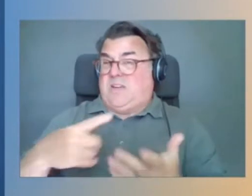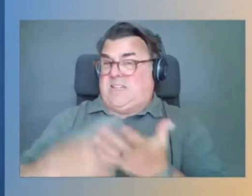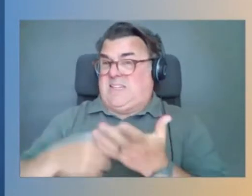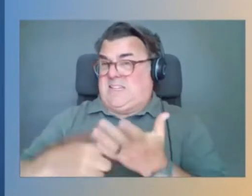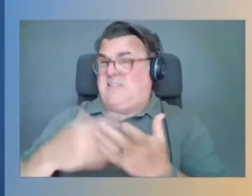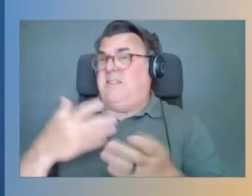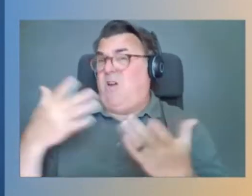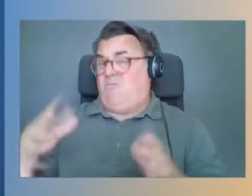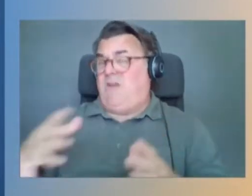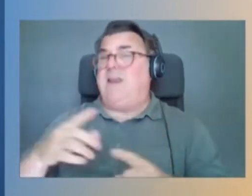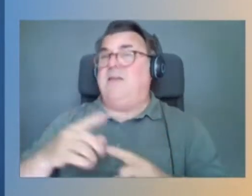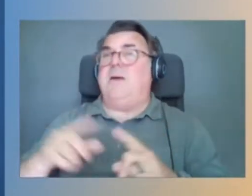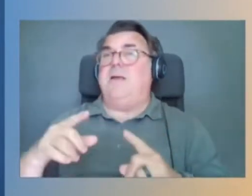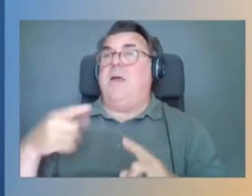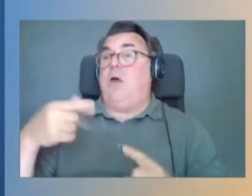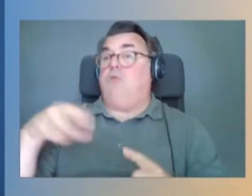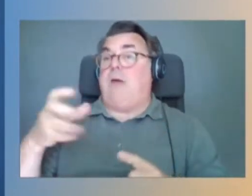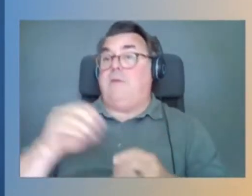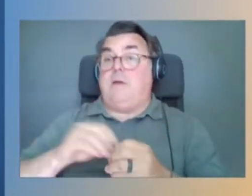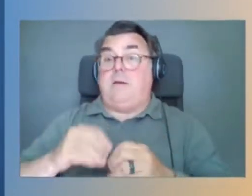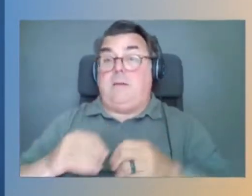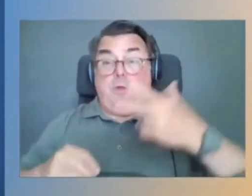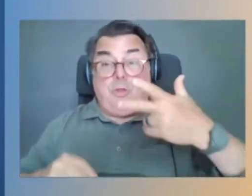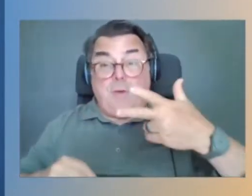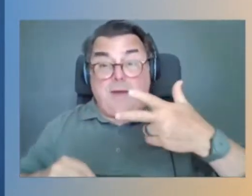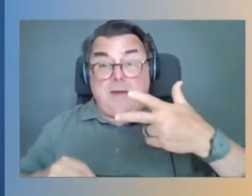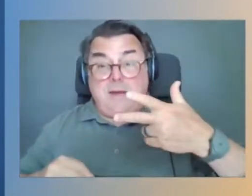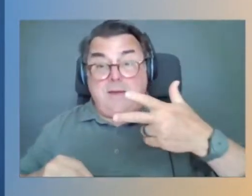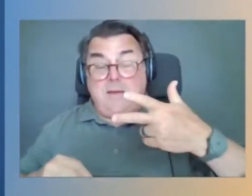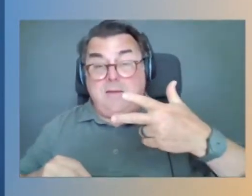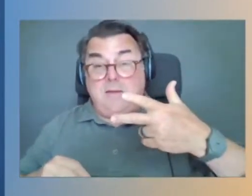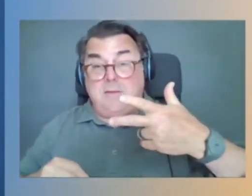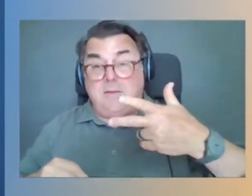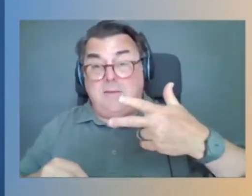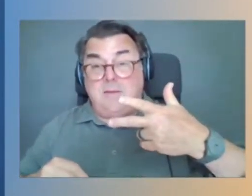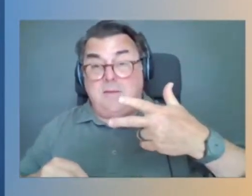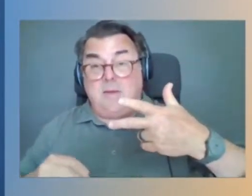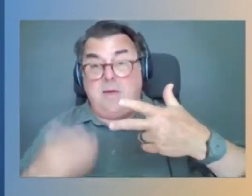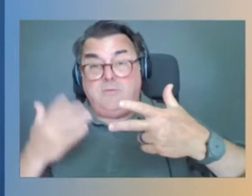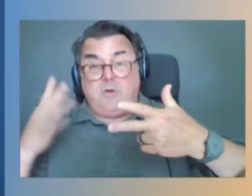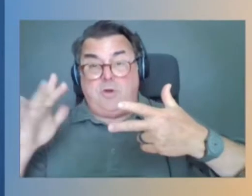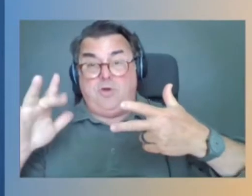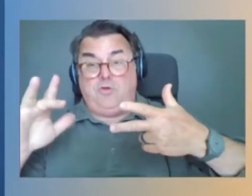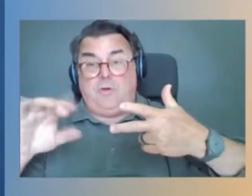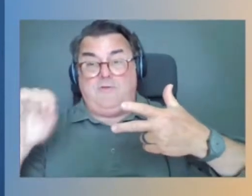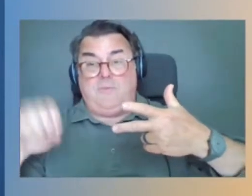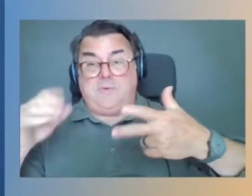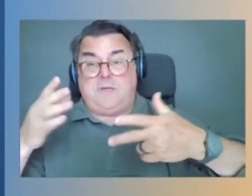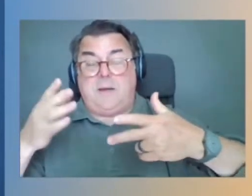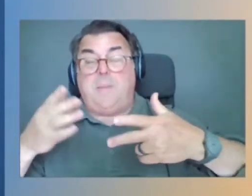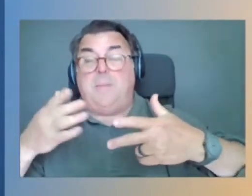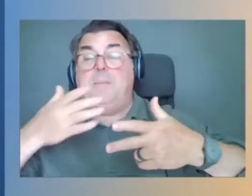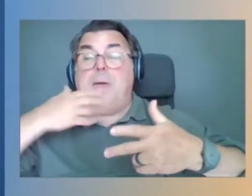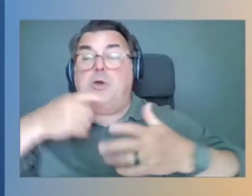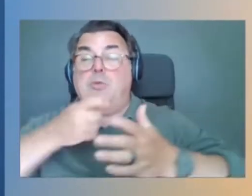Graviton3 offers 25% better price than Graviton2 instances.